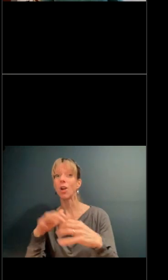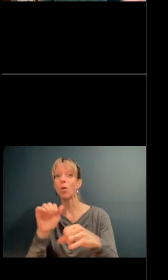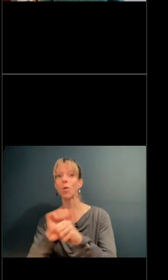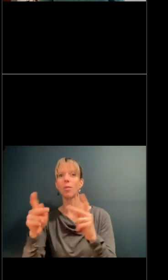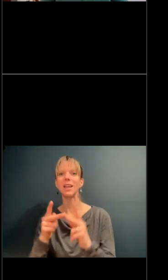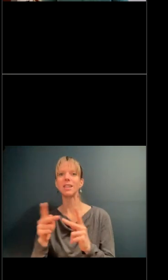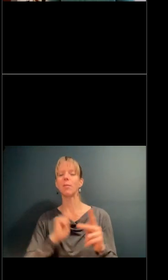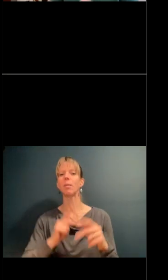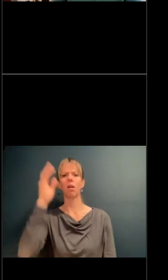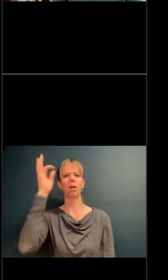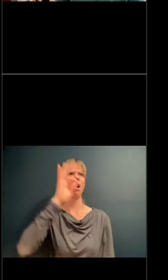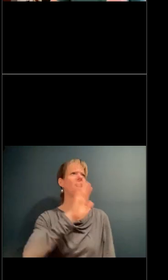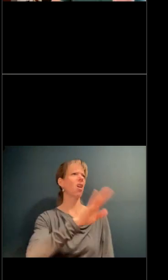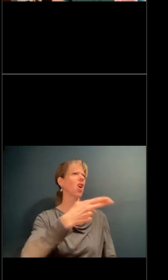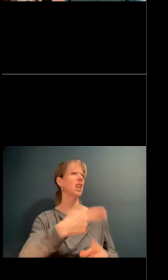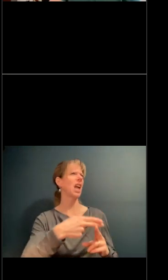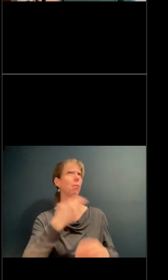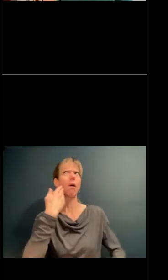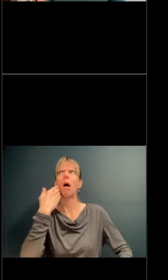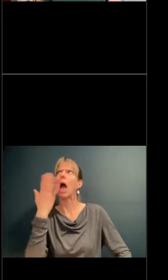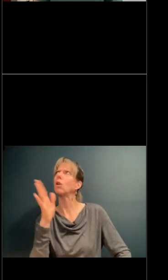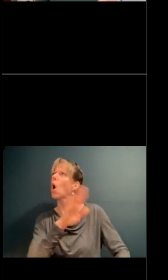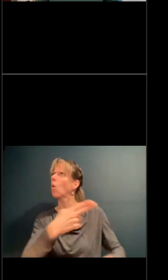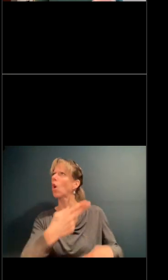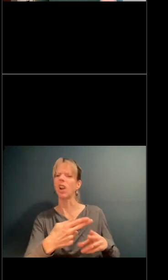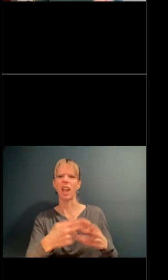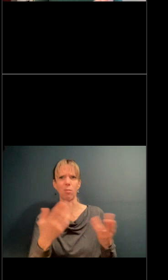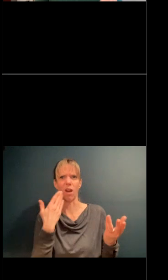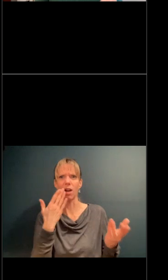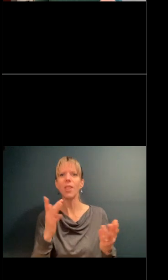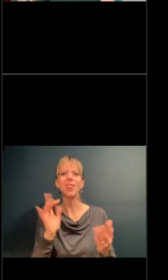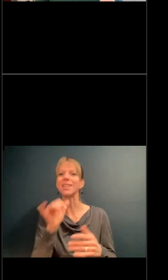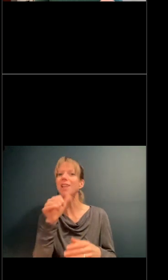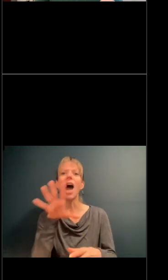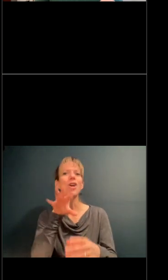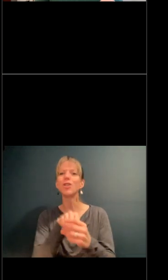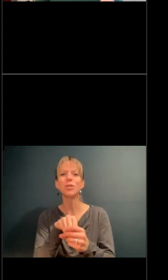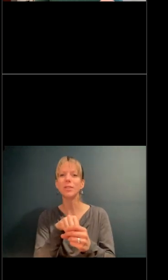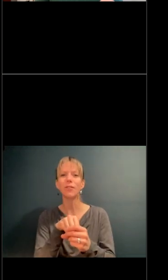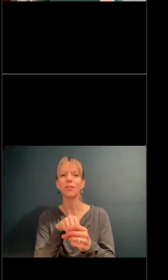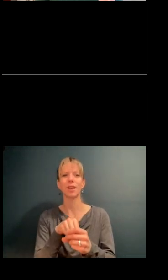and not community living if there is not a community that knows and embraces the individual.